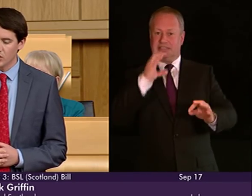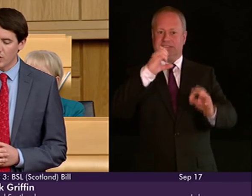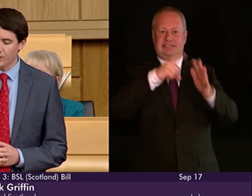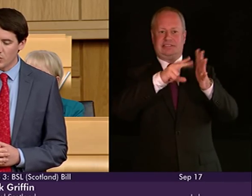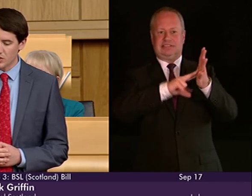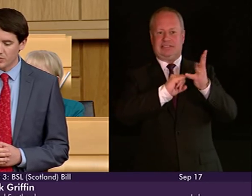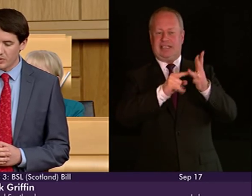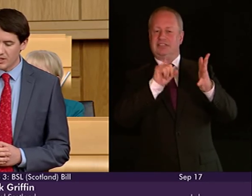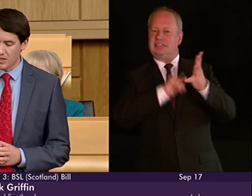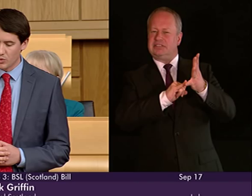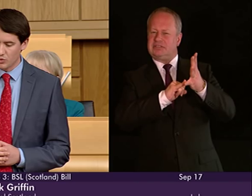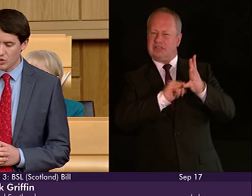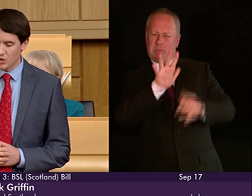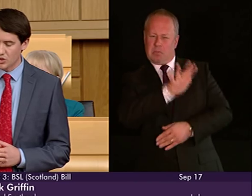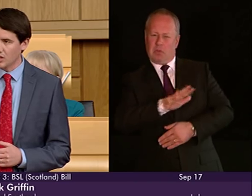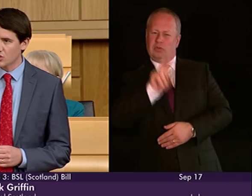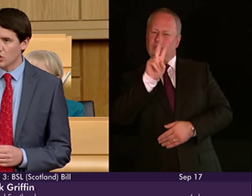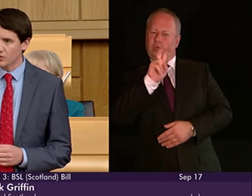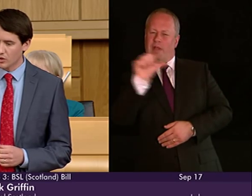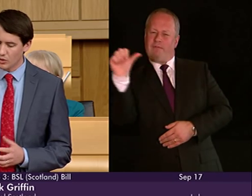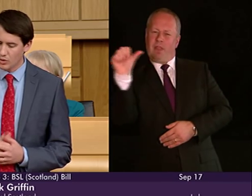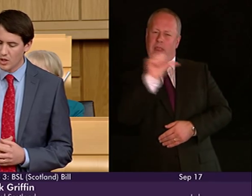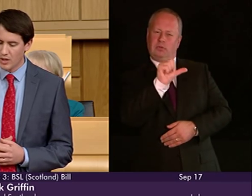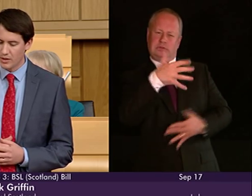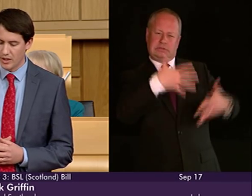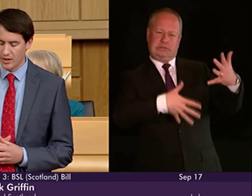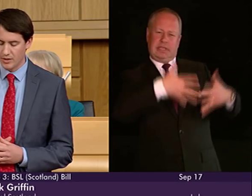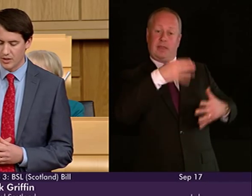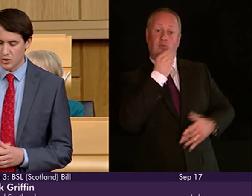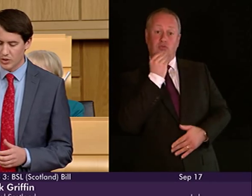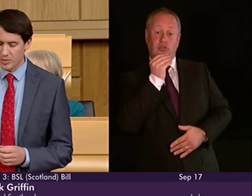12,000 BSL users in Scotland, although there is